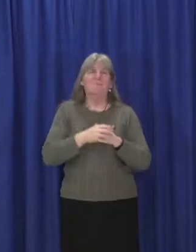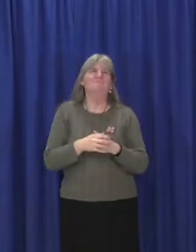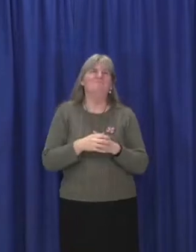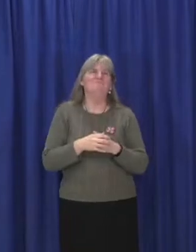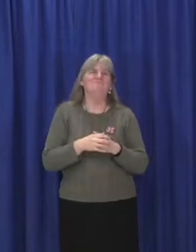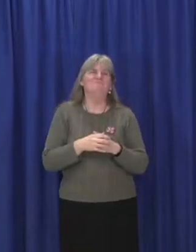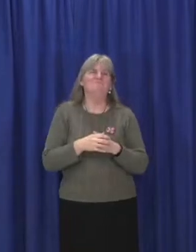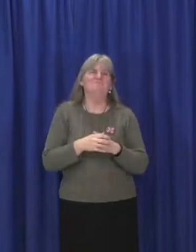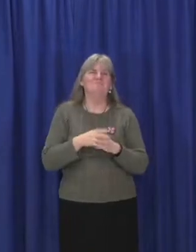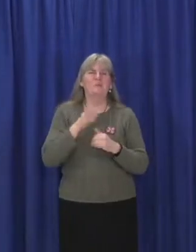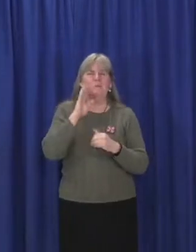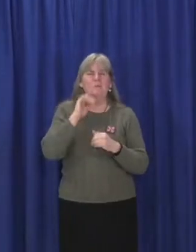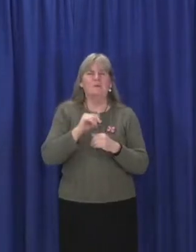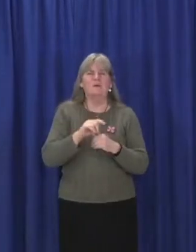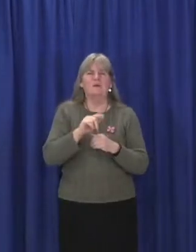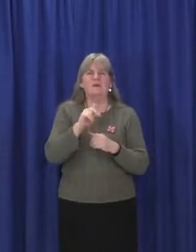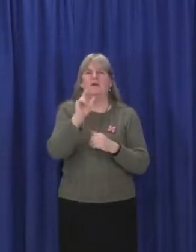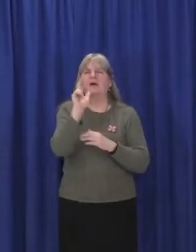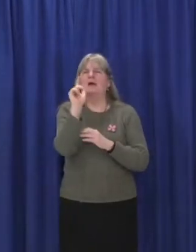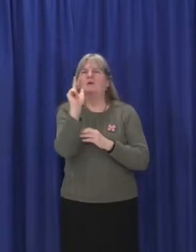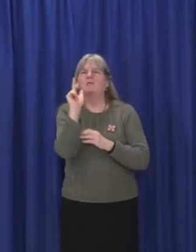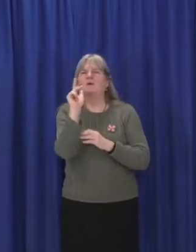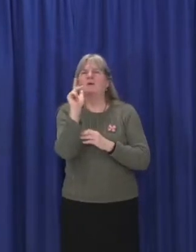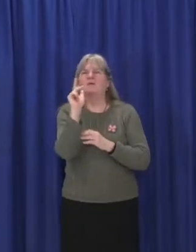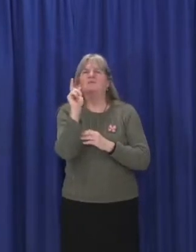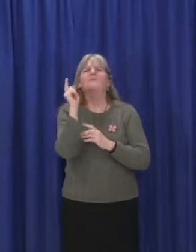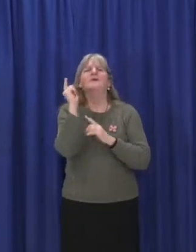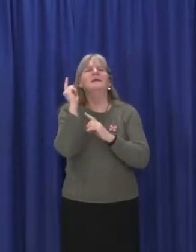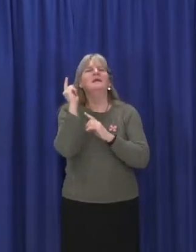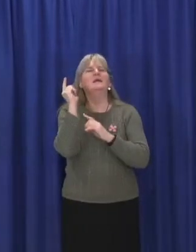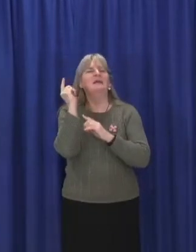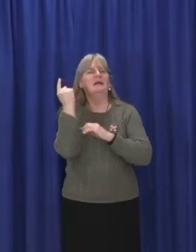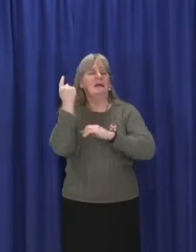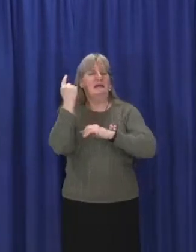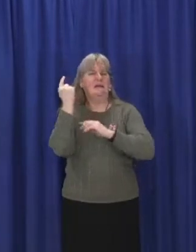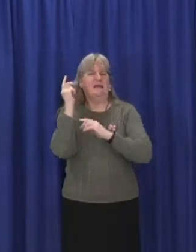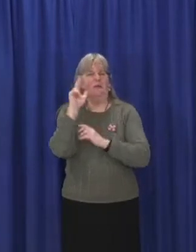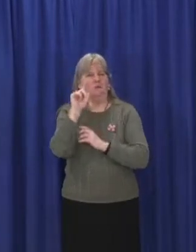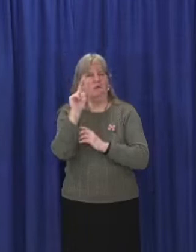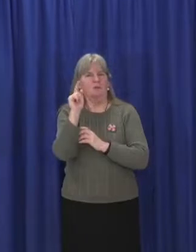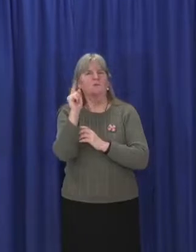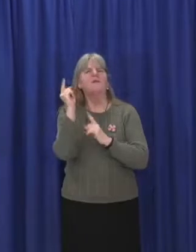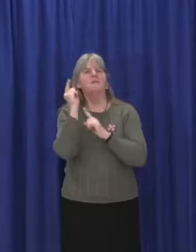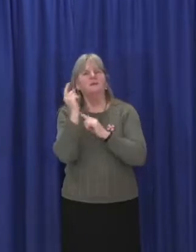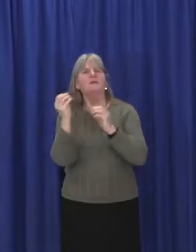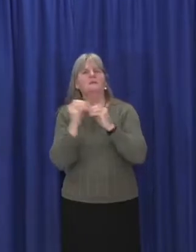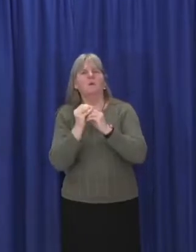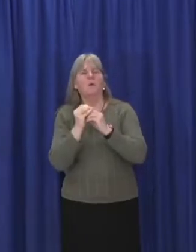there are 23 more minutes of daylight since our last update on Thursday last week. And I'm really so grateful